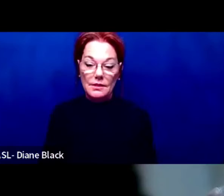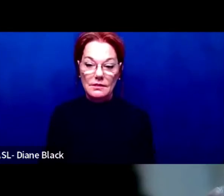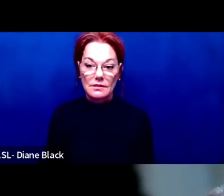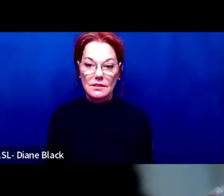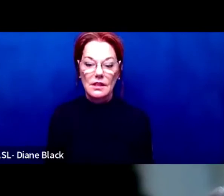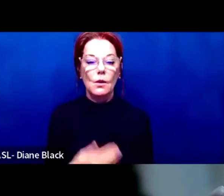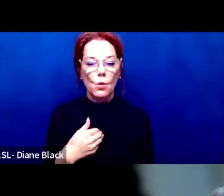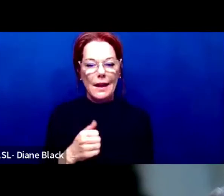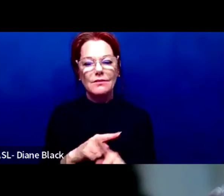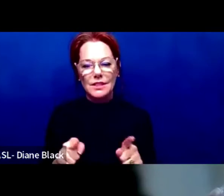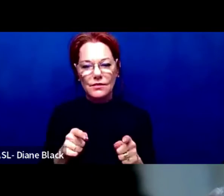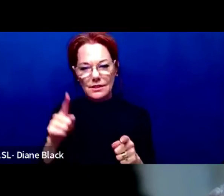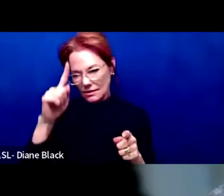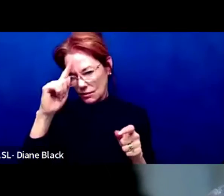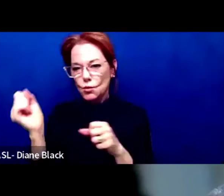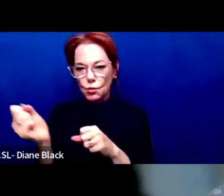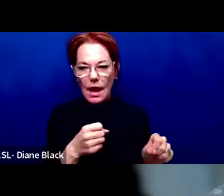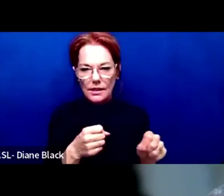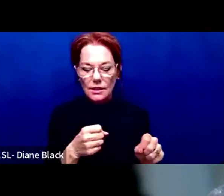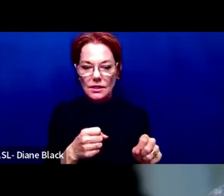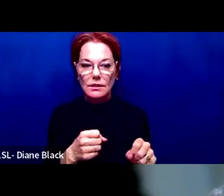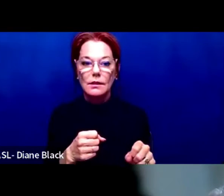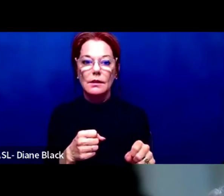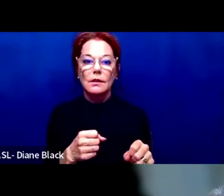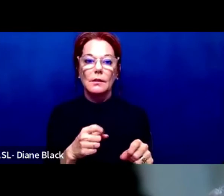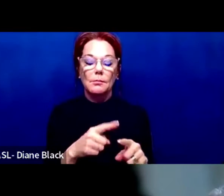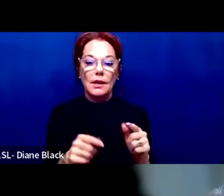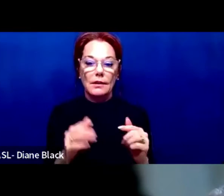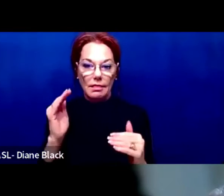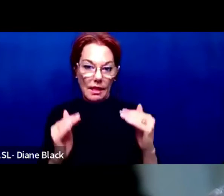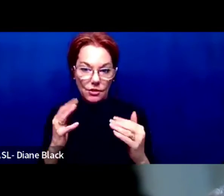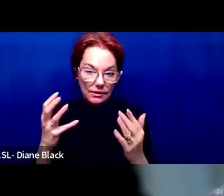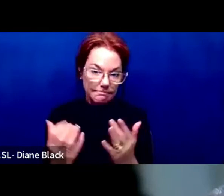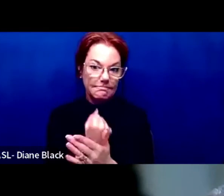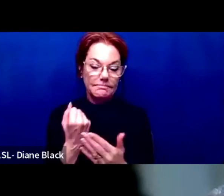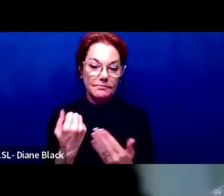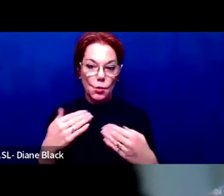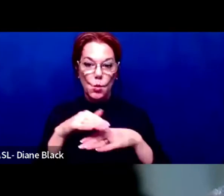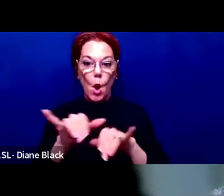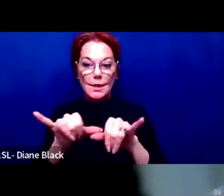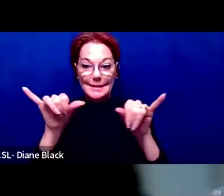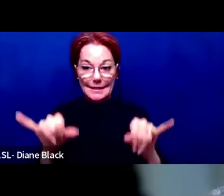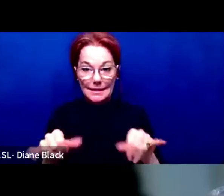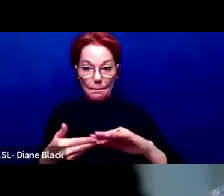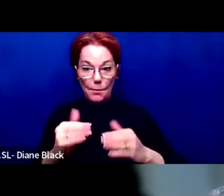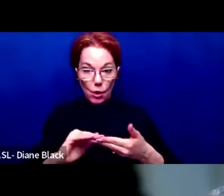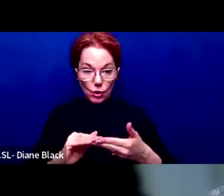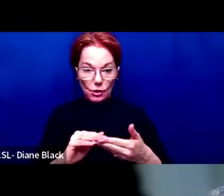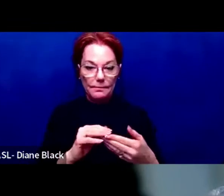strategies that you can use. But I think leveraging some of the cross system partnerships that are in place between medical and